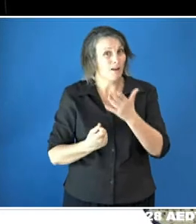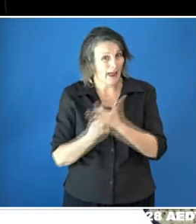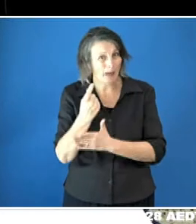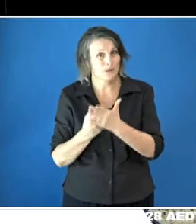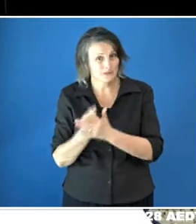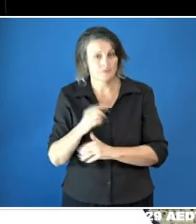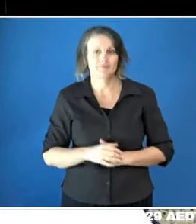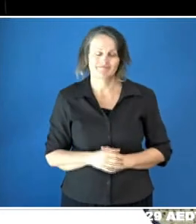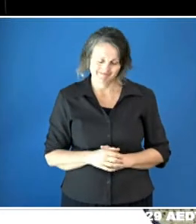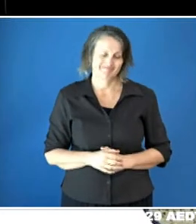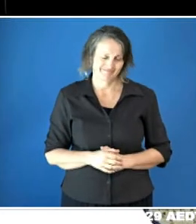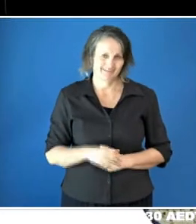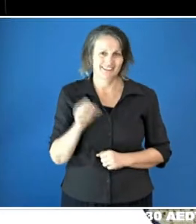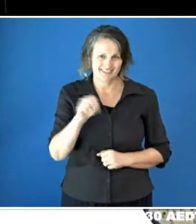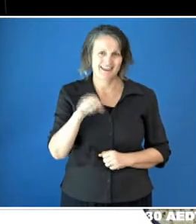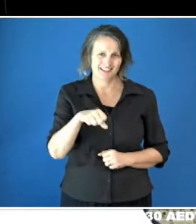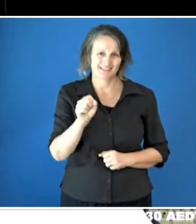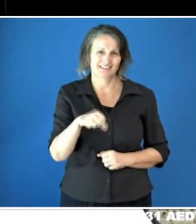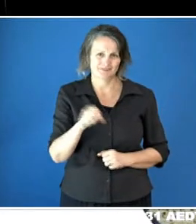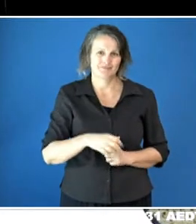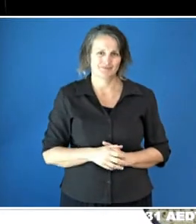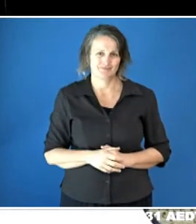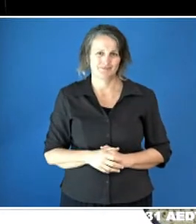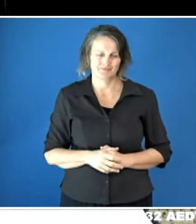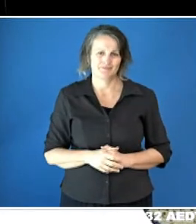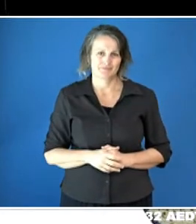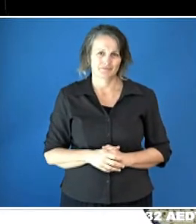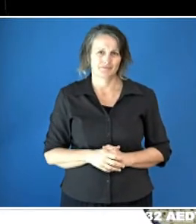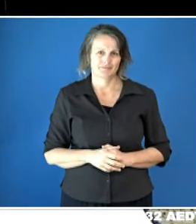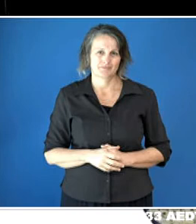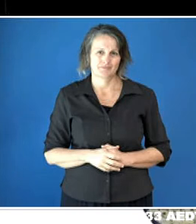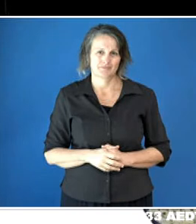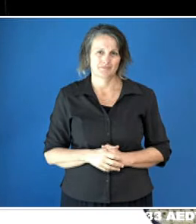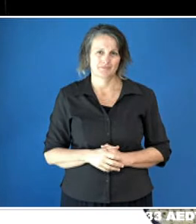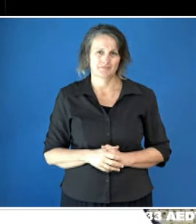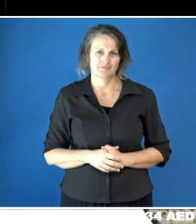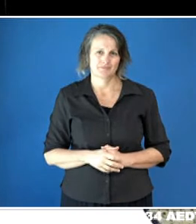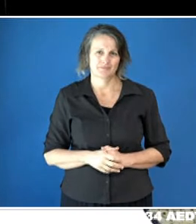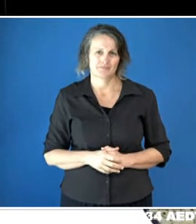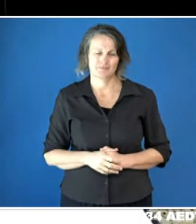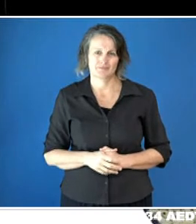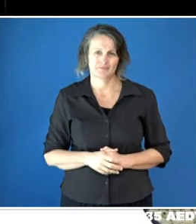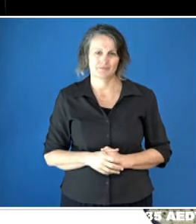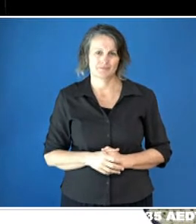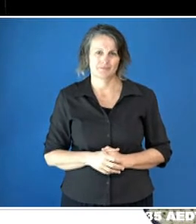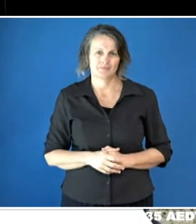Yeah. And as me -- I say -- nice, yeah, that I'm survivor.